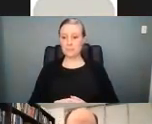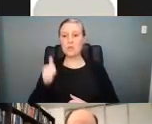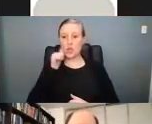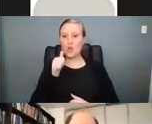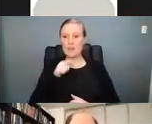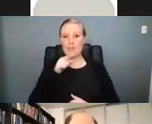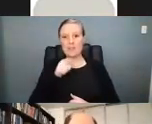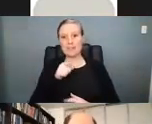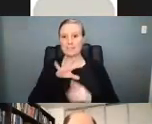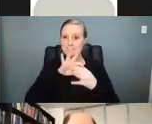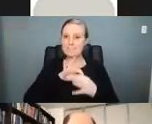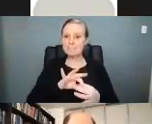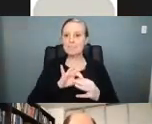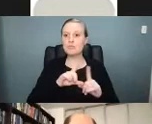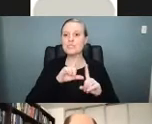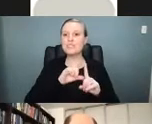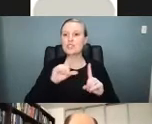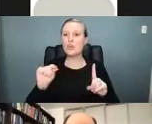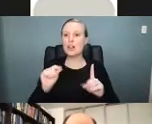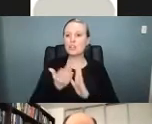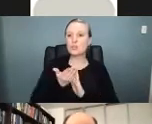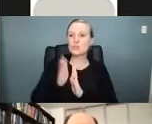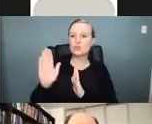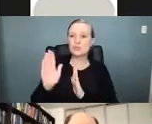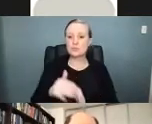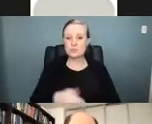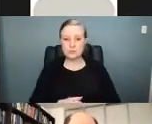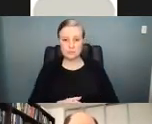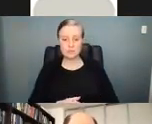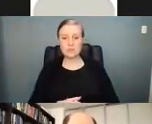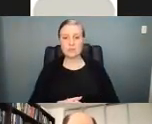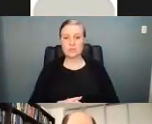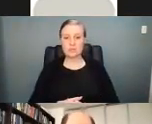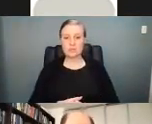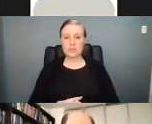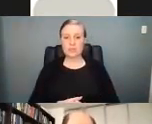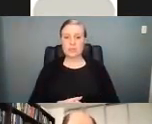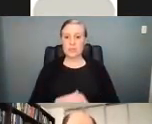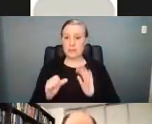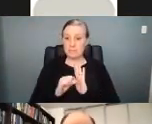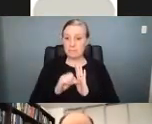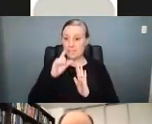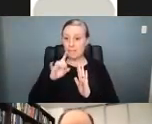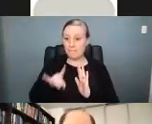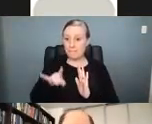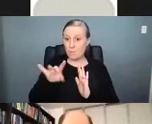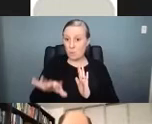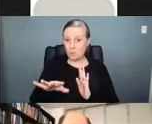in lots of ways. Affordability is a significant issue. We are saying that 14% of Australians